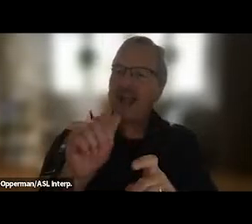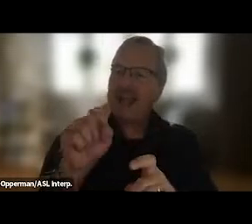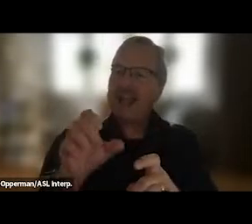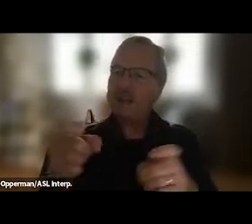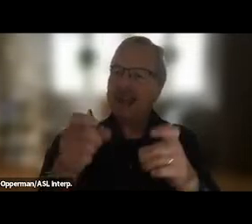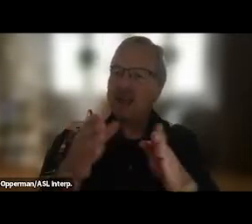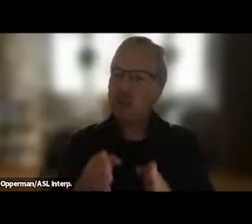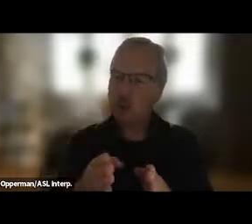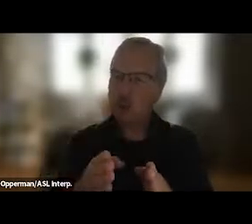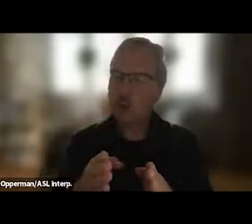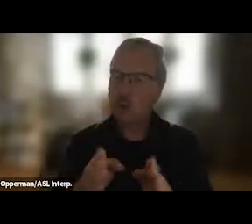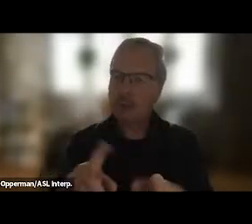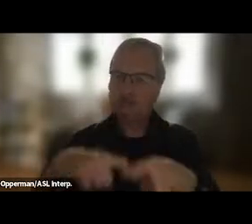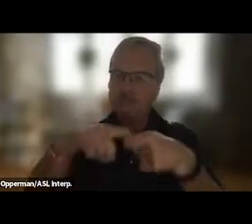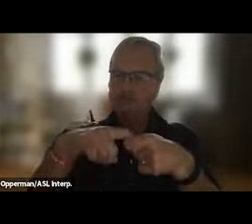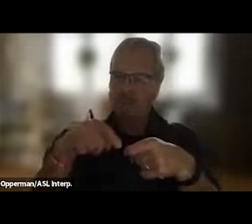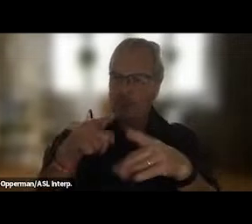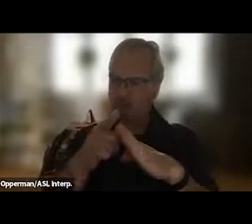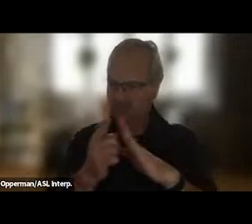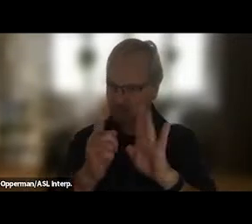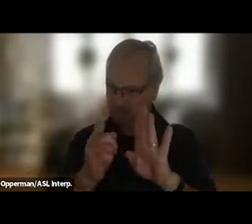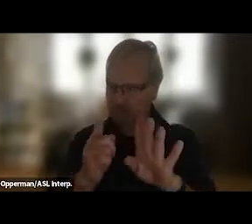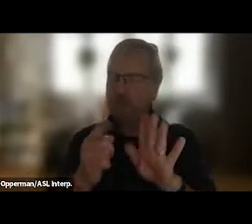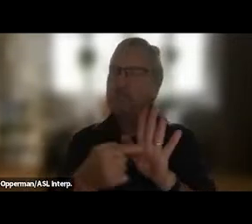Let me stop there for a moment and indicate that some jails